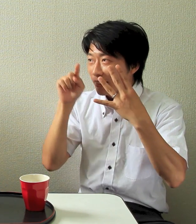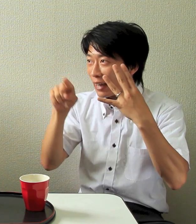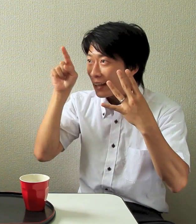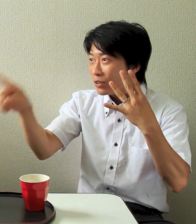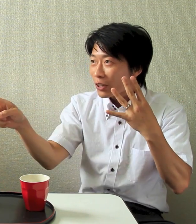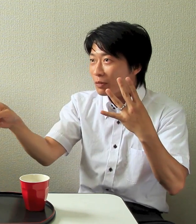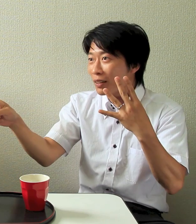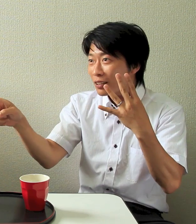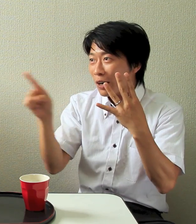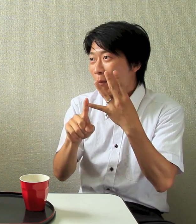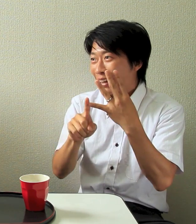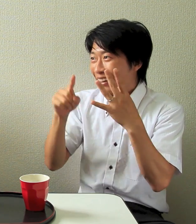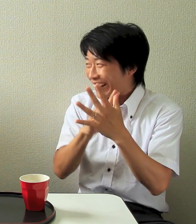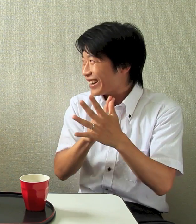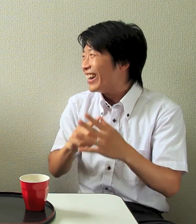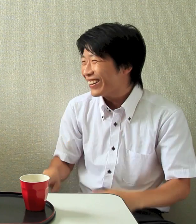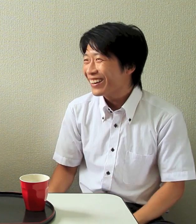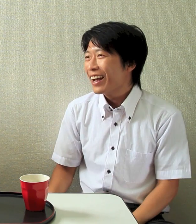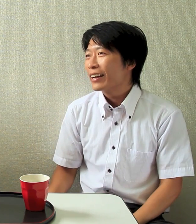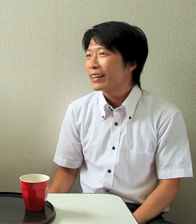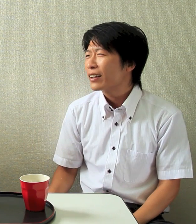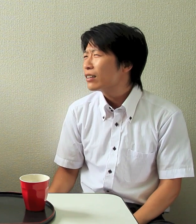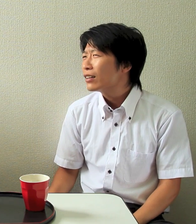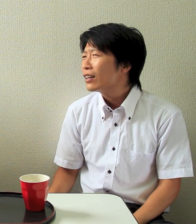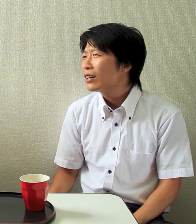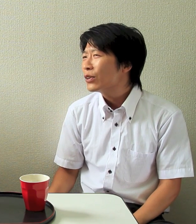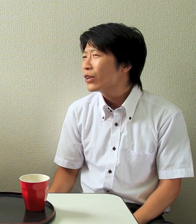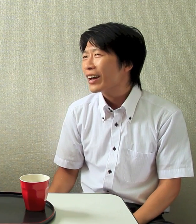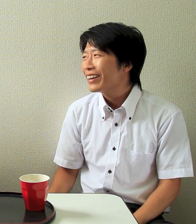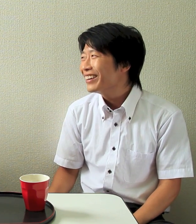"And then, you're giving me crap They'd be like "Uh... Ok."